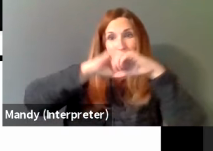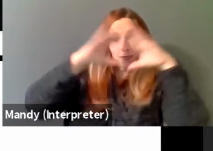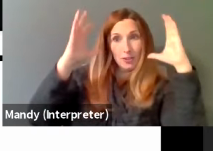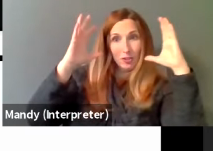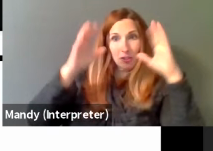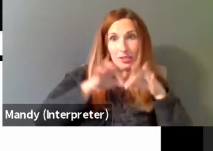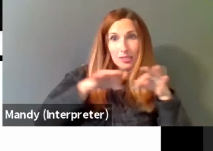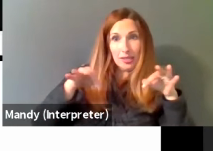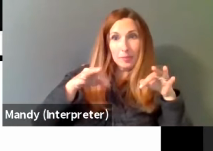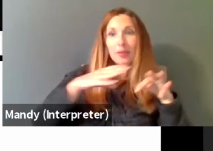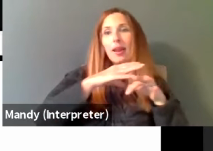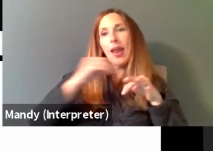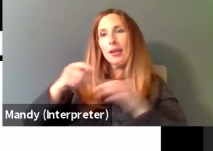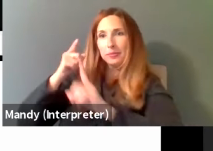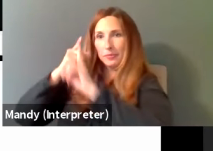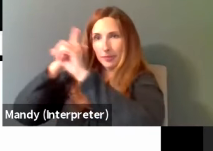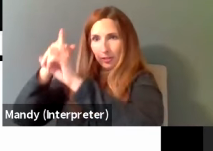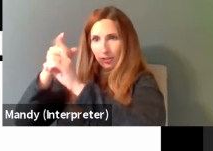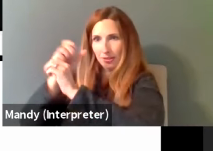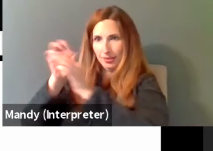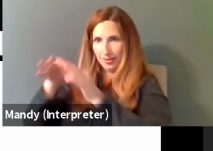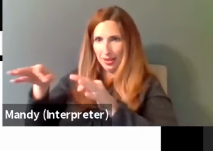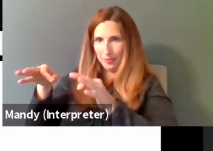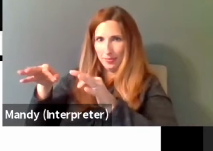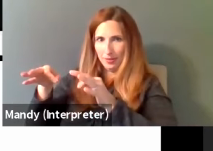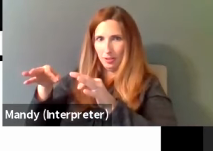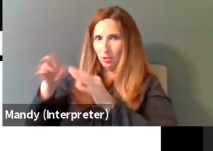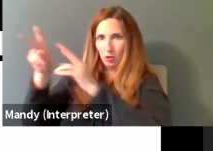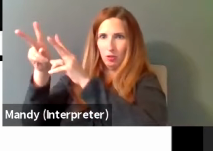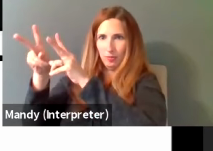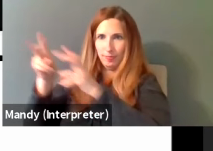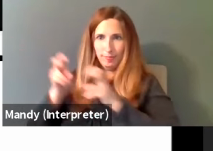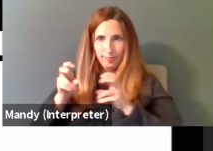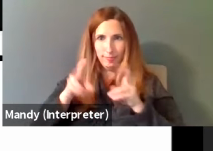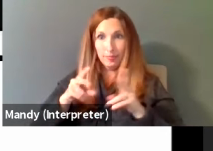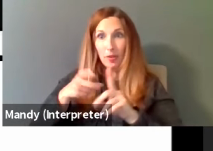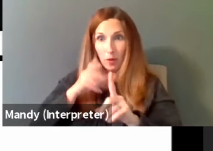So this isn't a way you can just drop in cut and paste from your books.